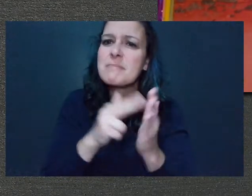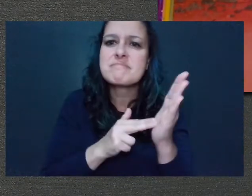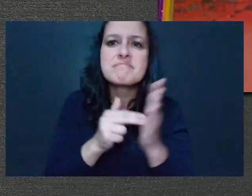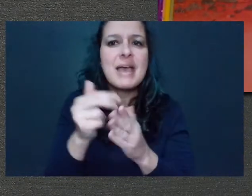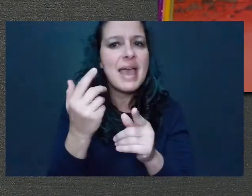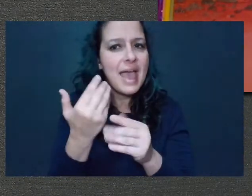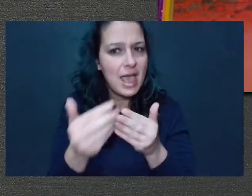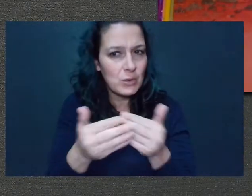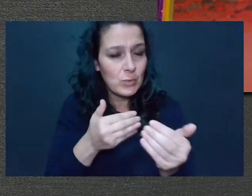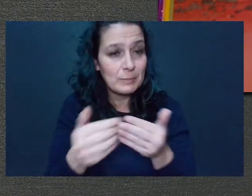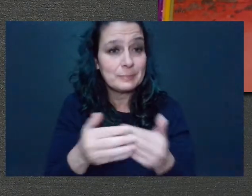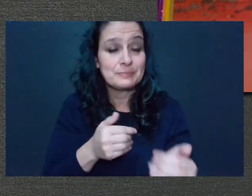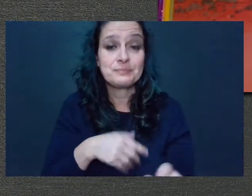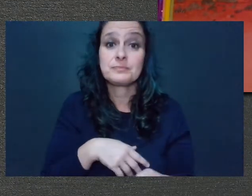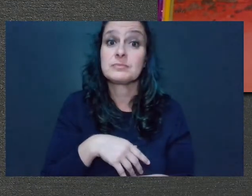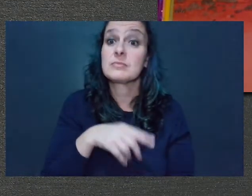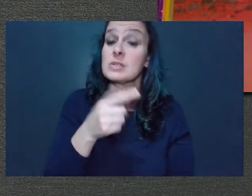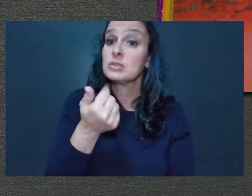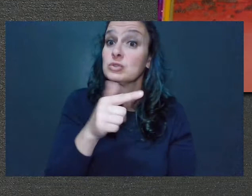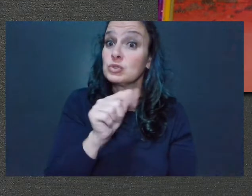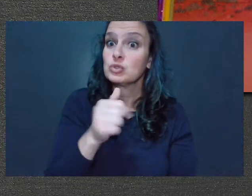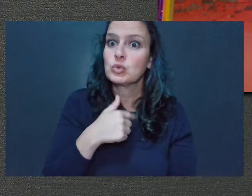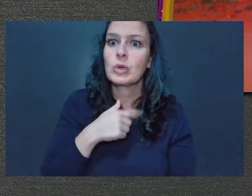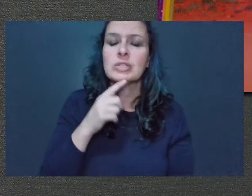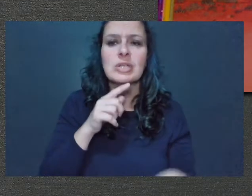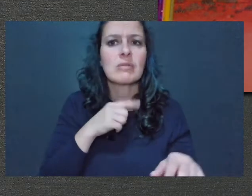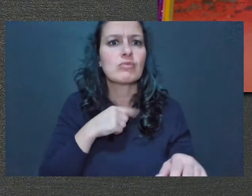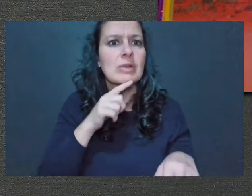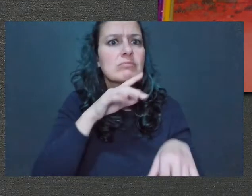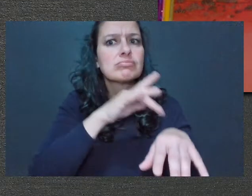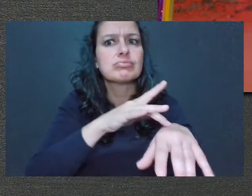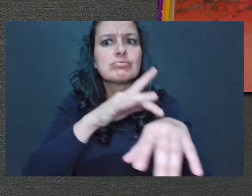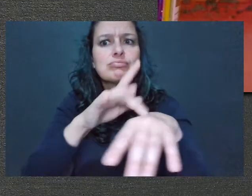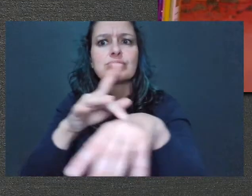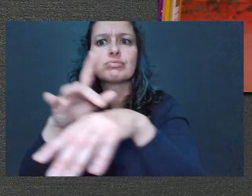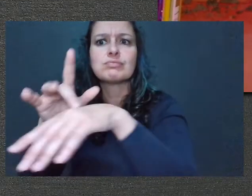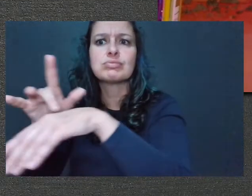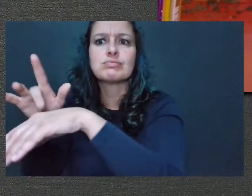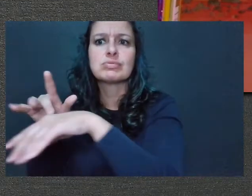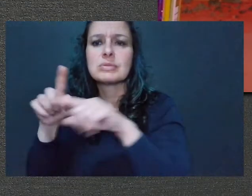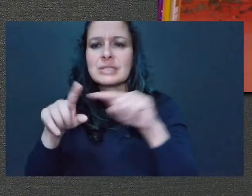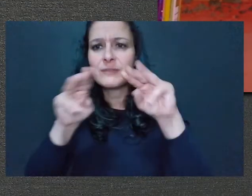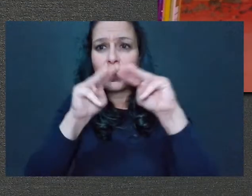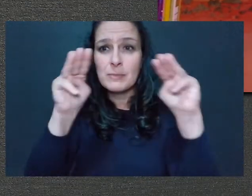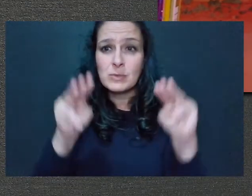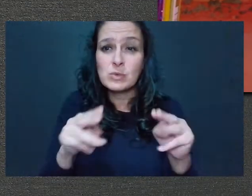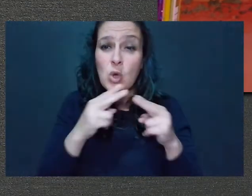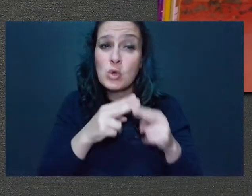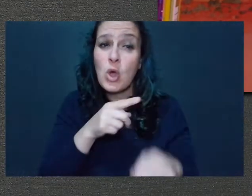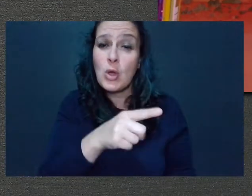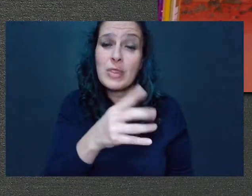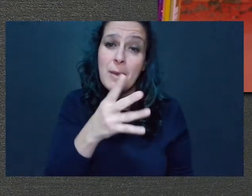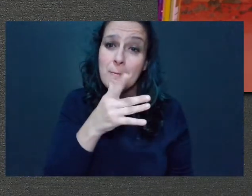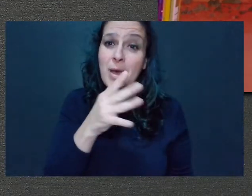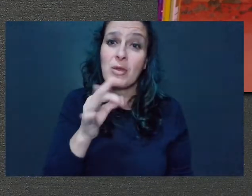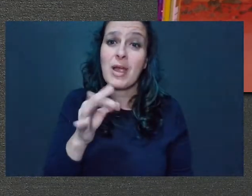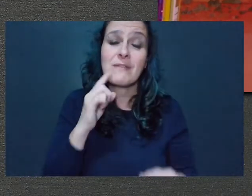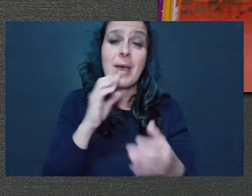"Through her art, Georgia flew all around the world "to different museums. "They called her the mother of American modernism.